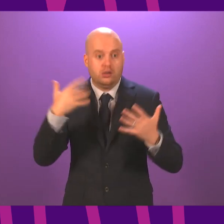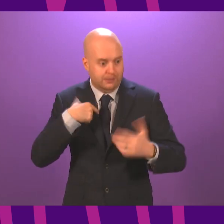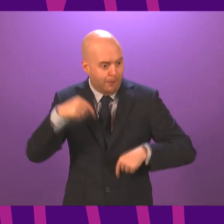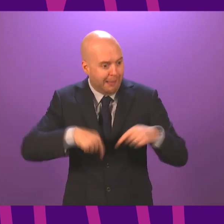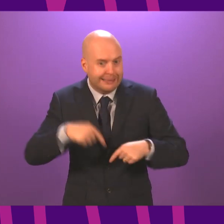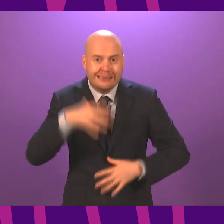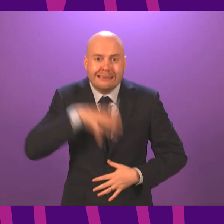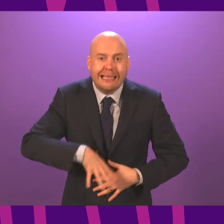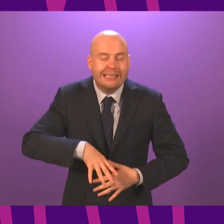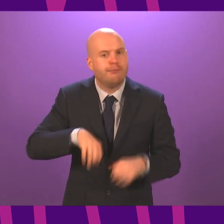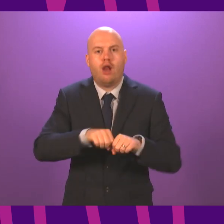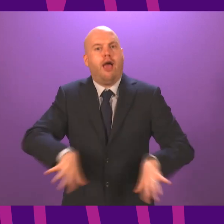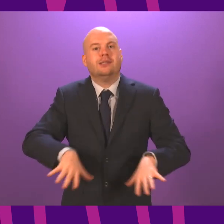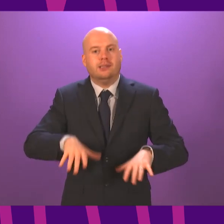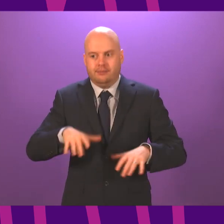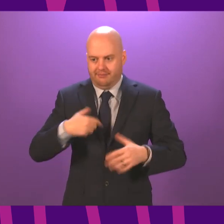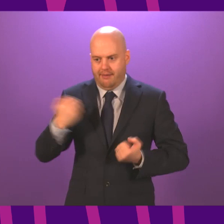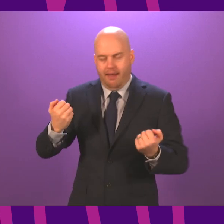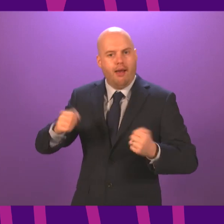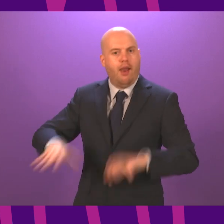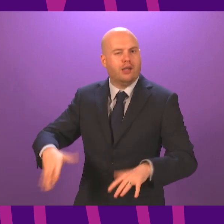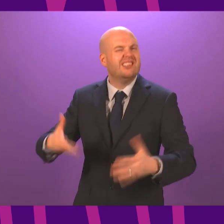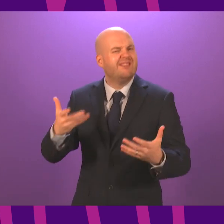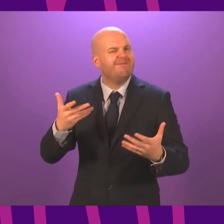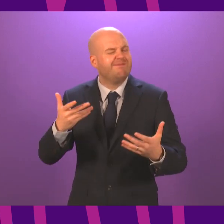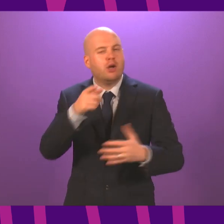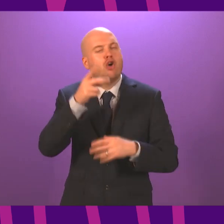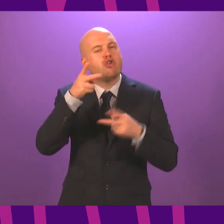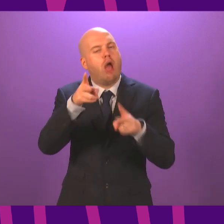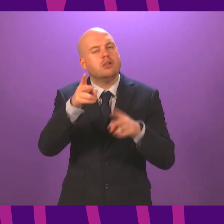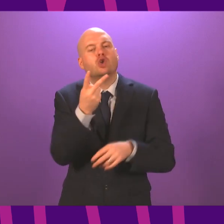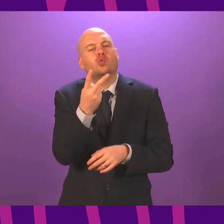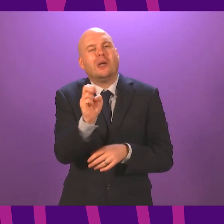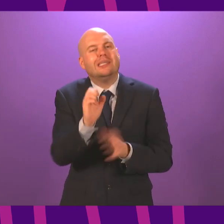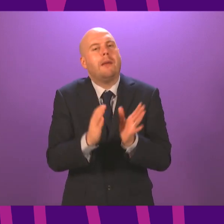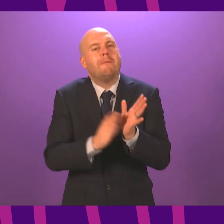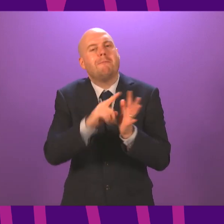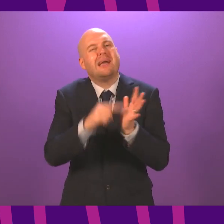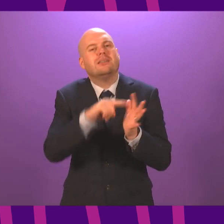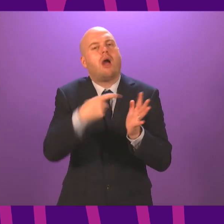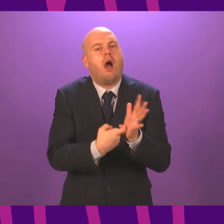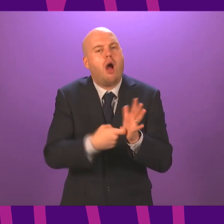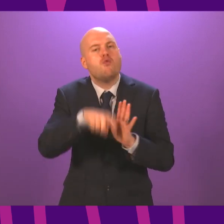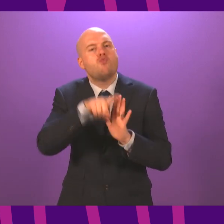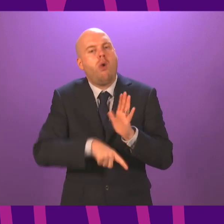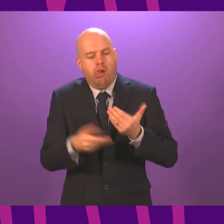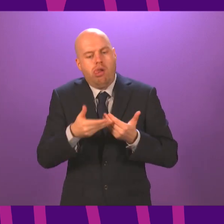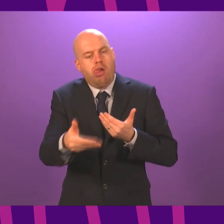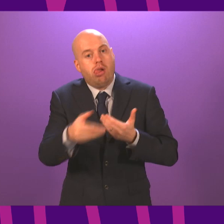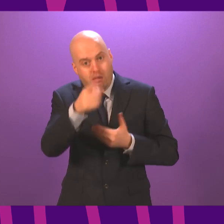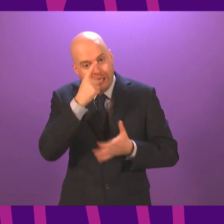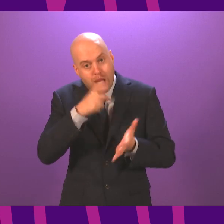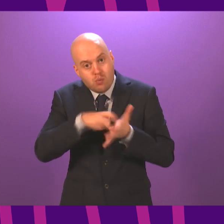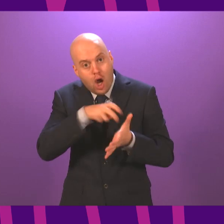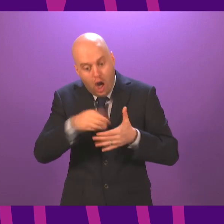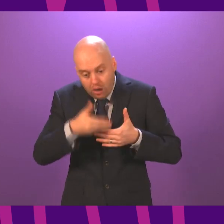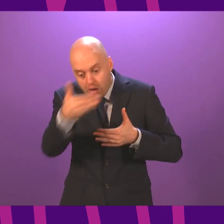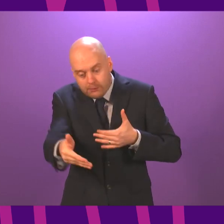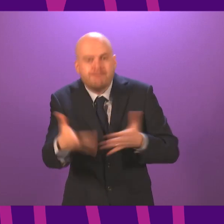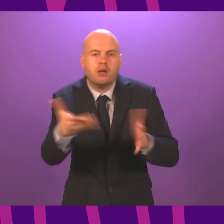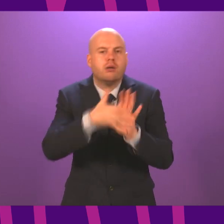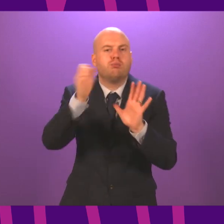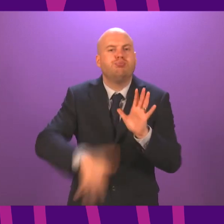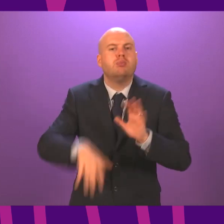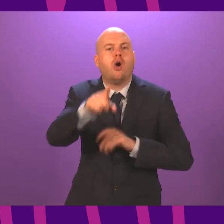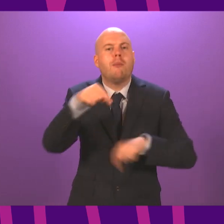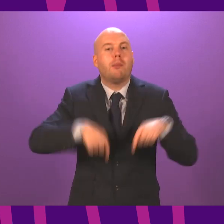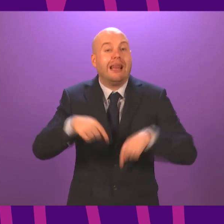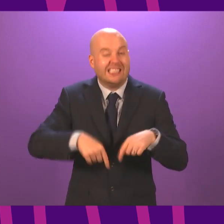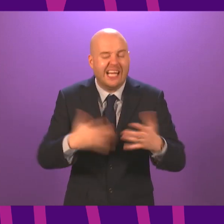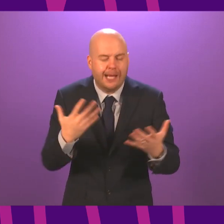within Government on the issue of the 20m rule at the moment and I will report on our deliberations